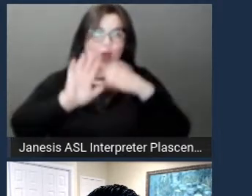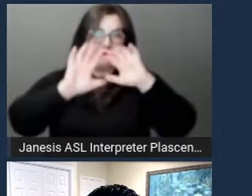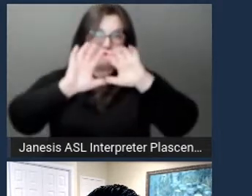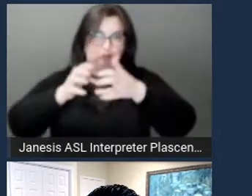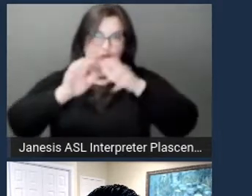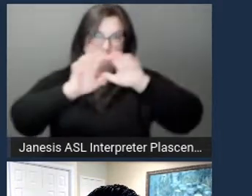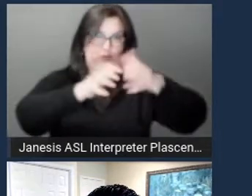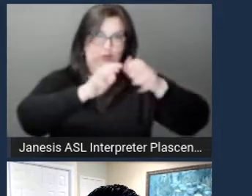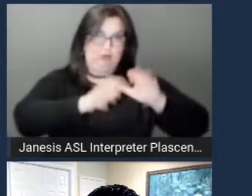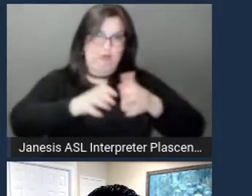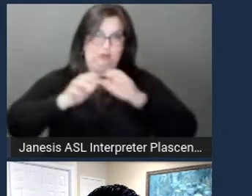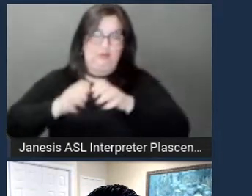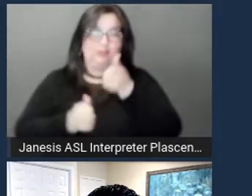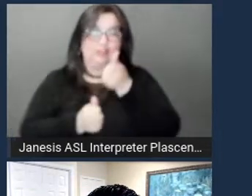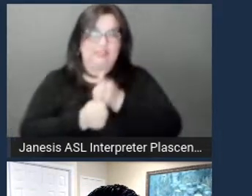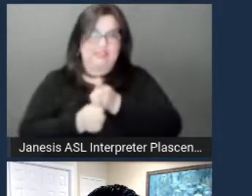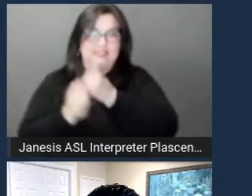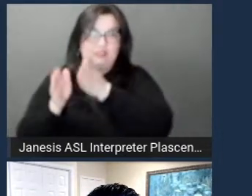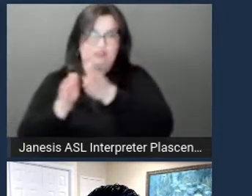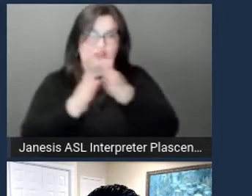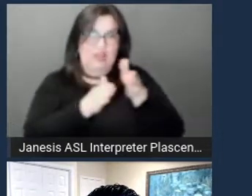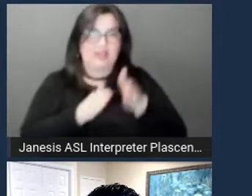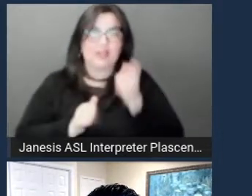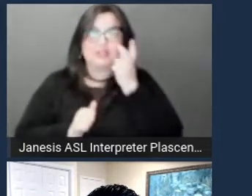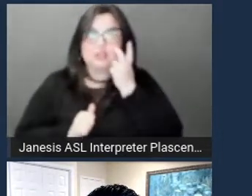Right here, you can see Rehost, Replatform and Refactor.